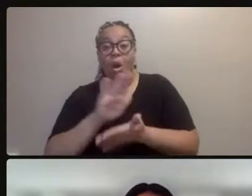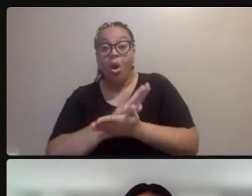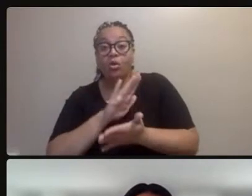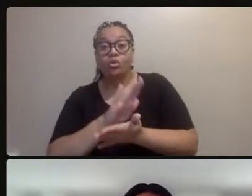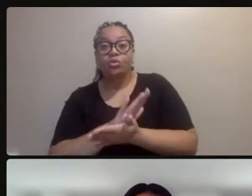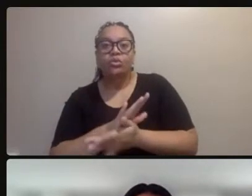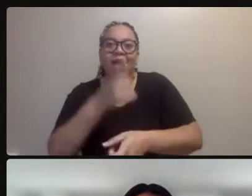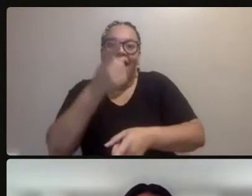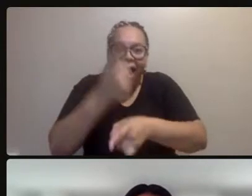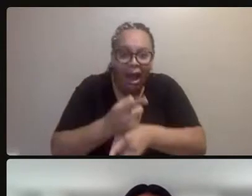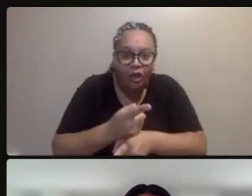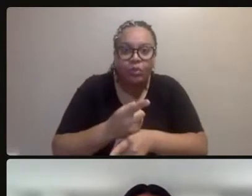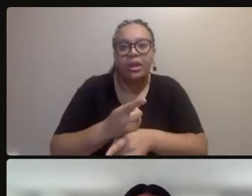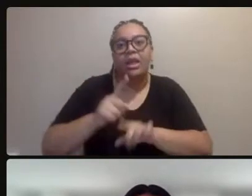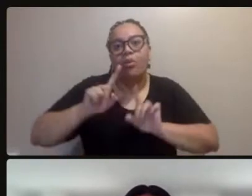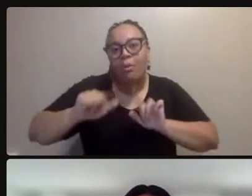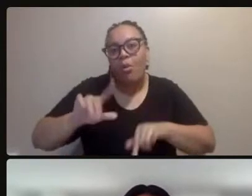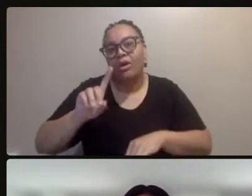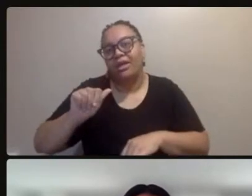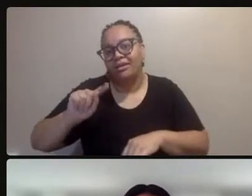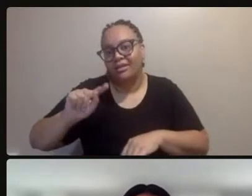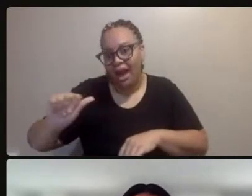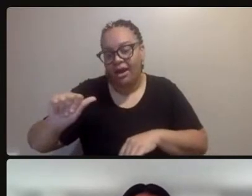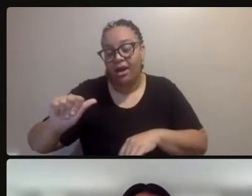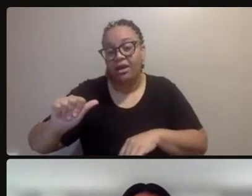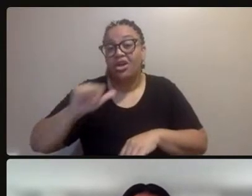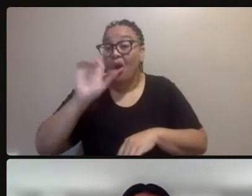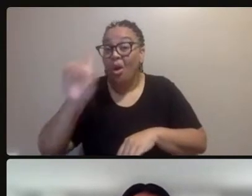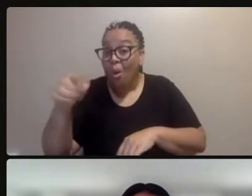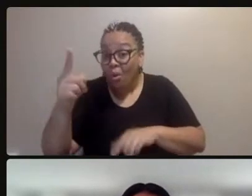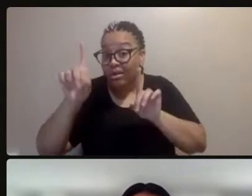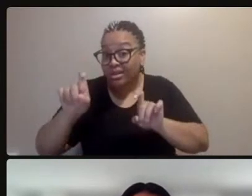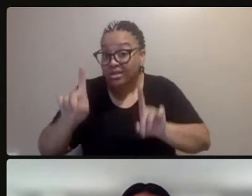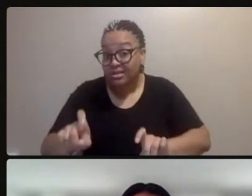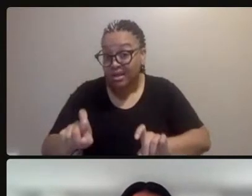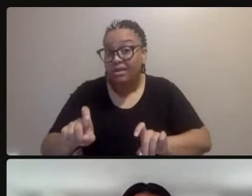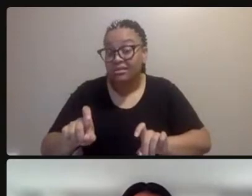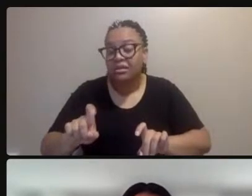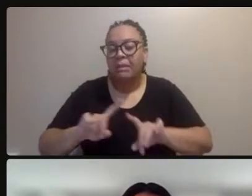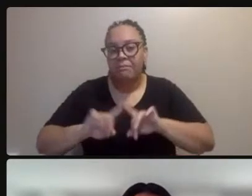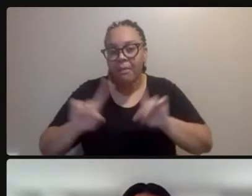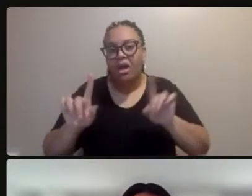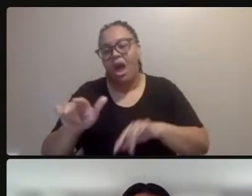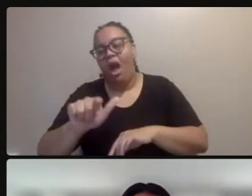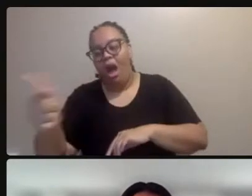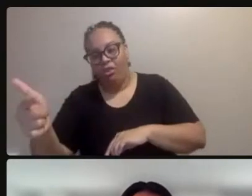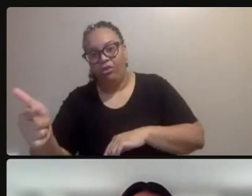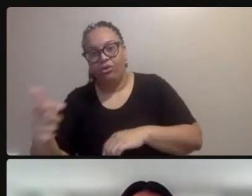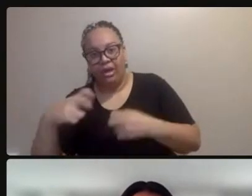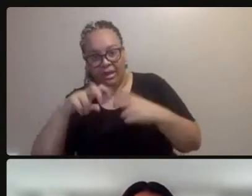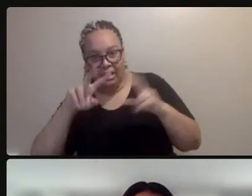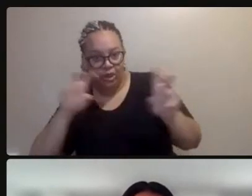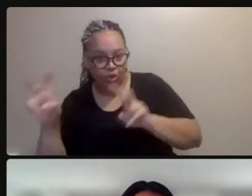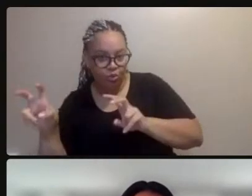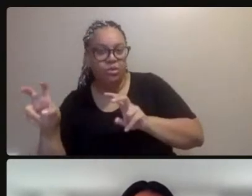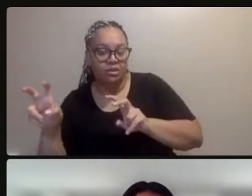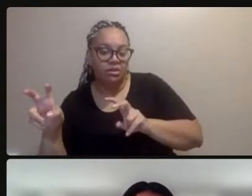THEY WRITE REFERRALS AND IF